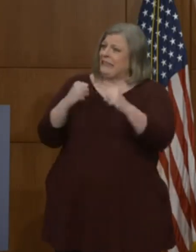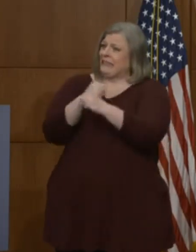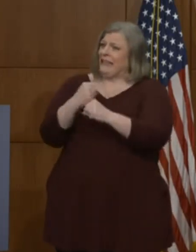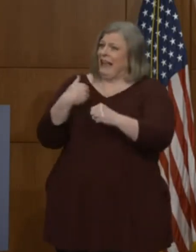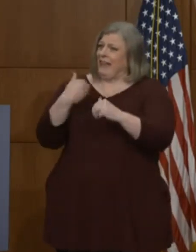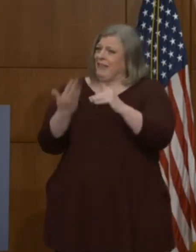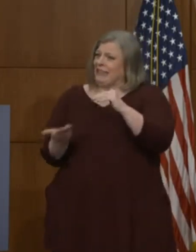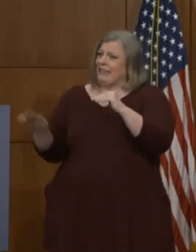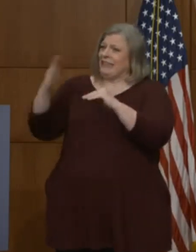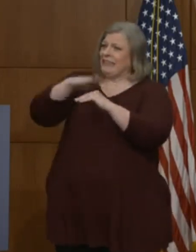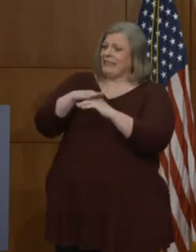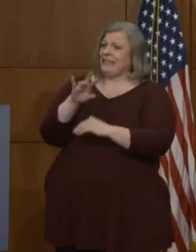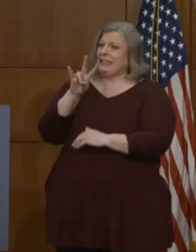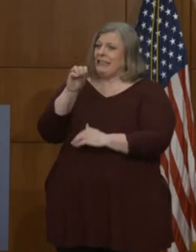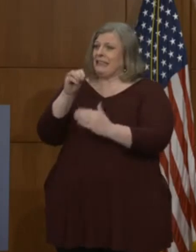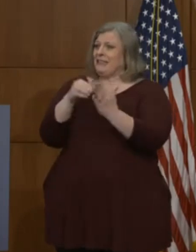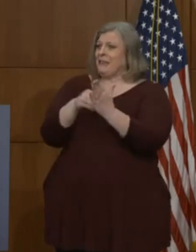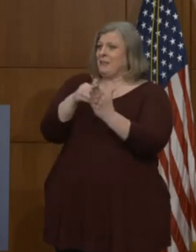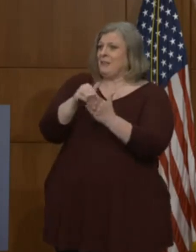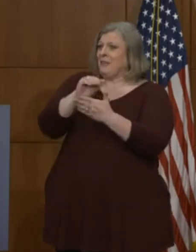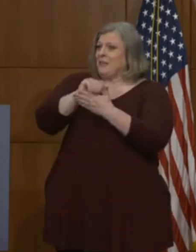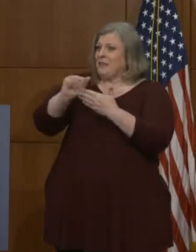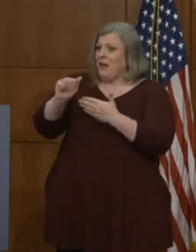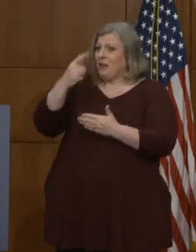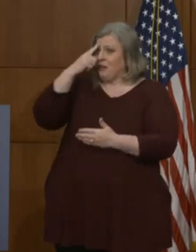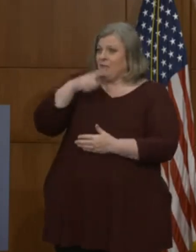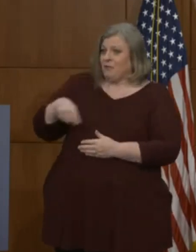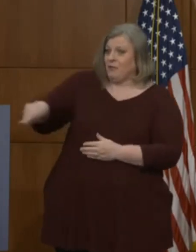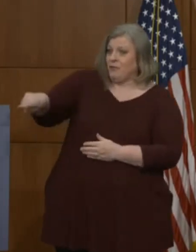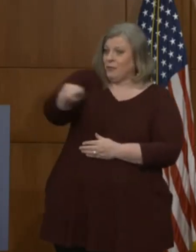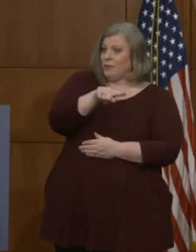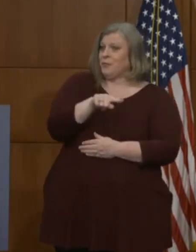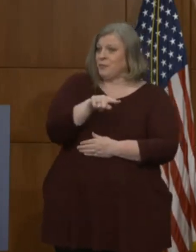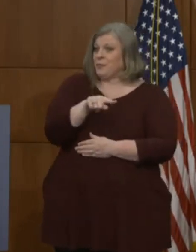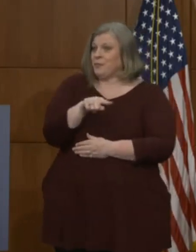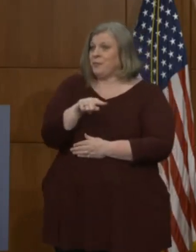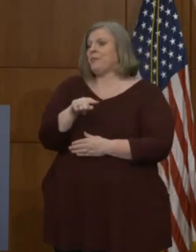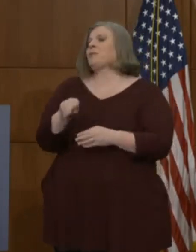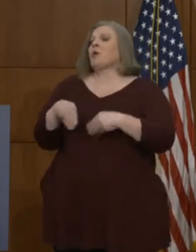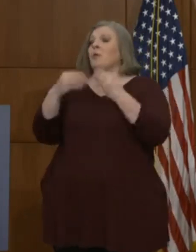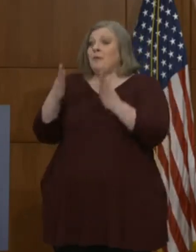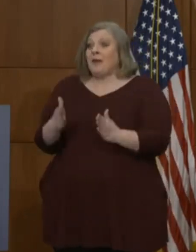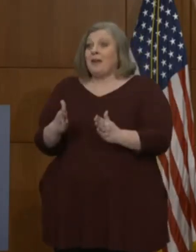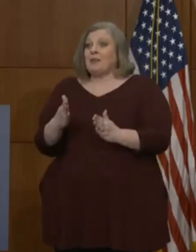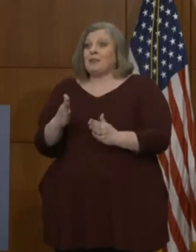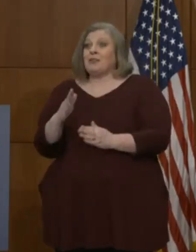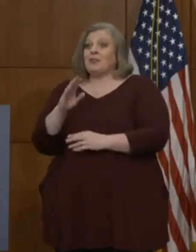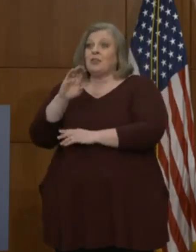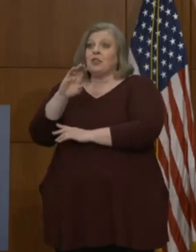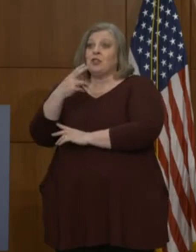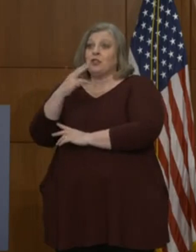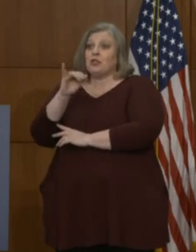WHY WE FOUGHT SO HARD TO GET THIS ADDITIONAL SEVENTY MILLION THIS ADDITIONAL SEVENTY MILLION TO YOU AS QUICKLY AS POSSIBLE. TO YOU AS QUICKLY AS POSSIBLE. PROVIDERS PLEASE VISIT CHILD